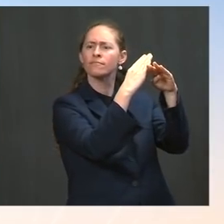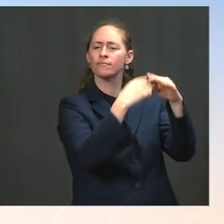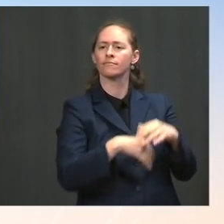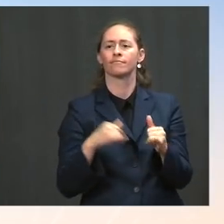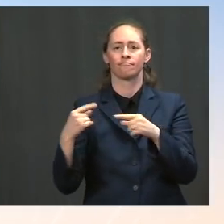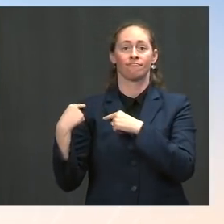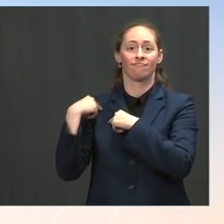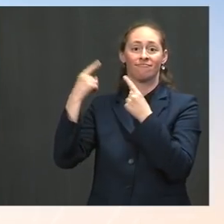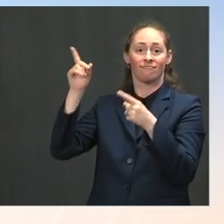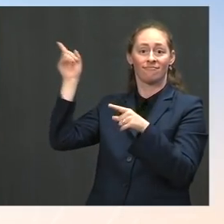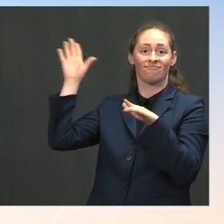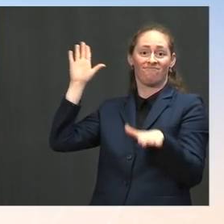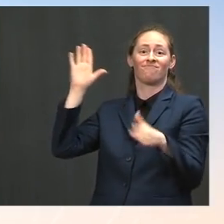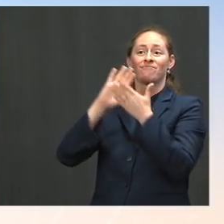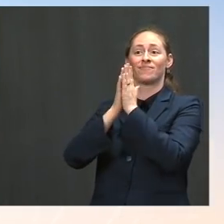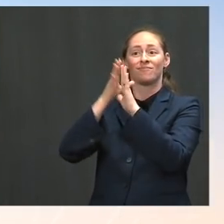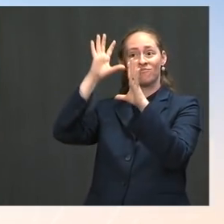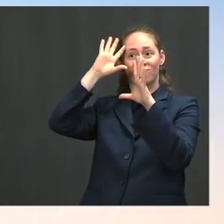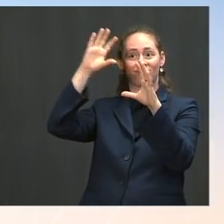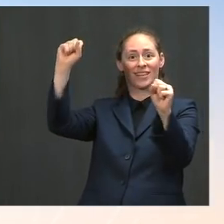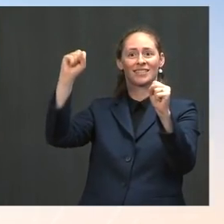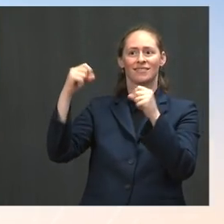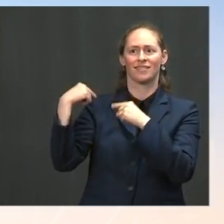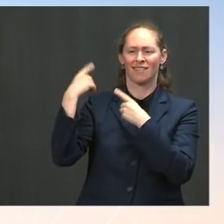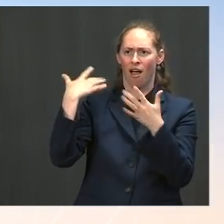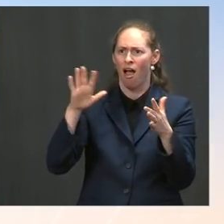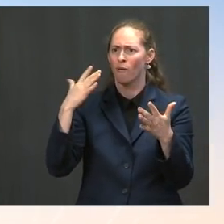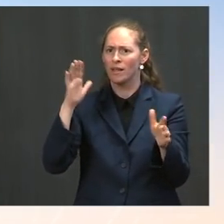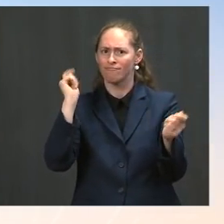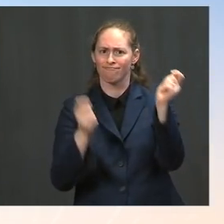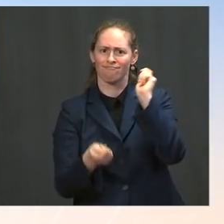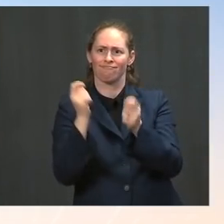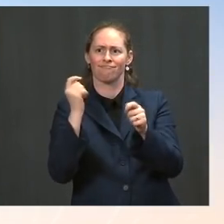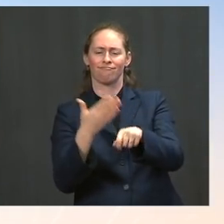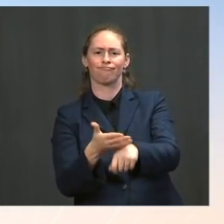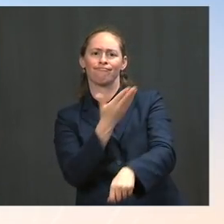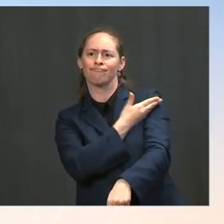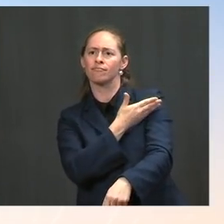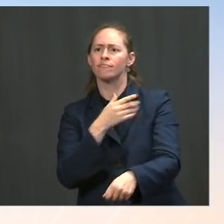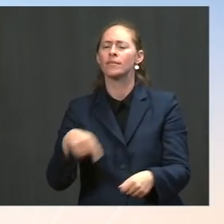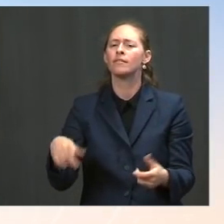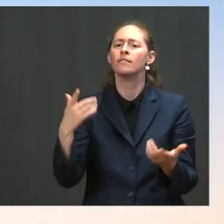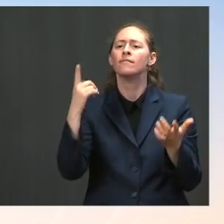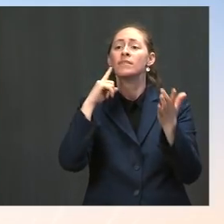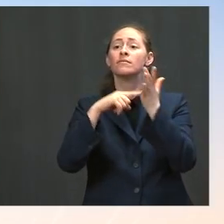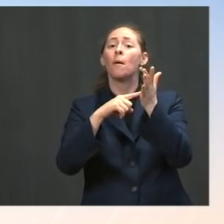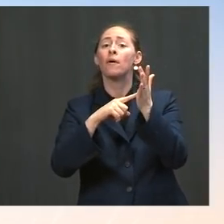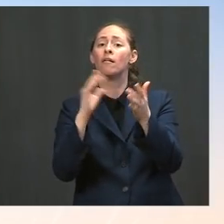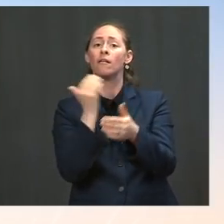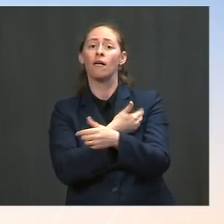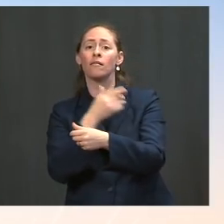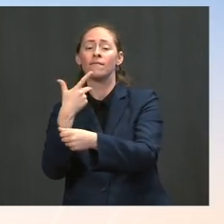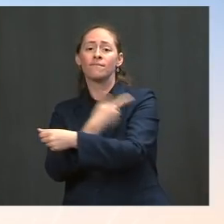by addressing the crises facing this nation: vaccinating America to beat the pandemic, delivering much needed help to American families,